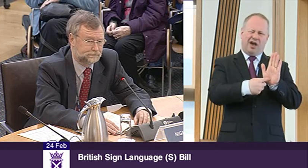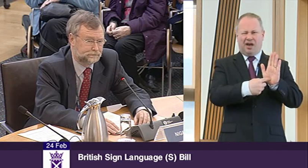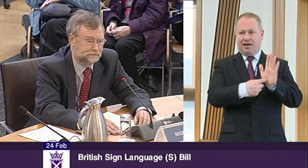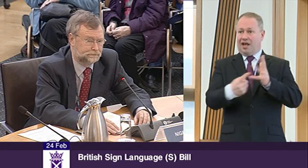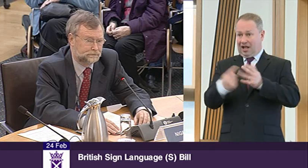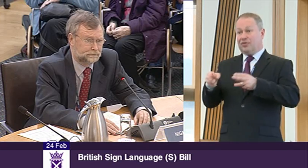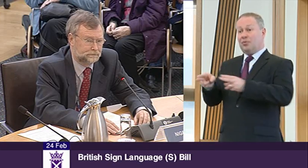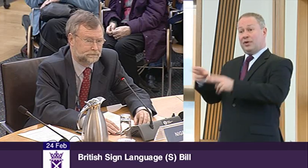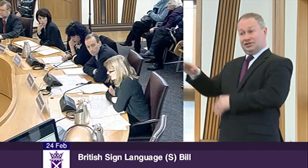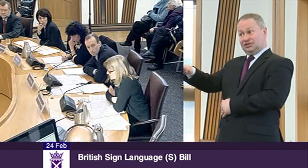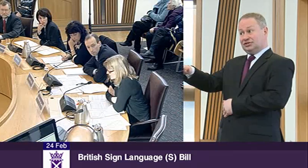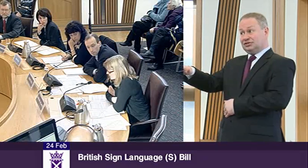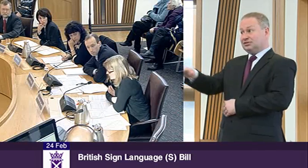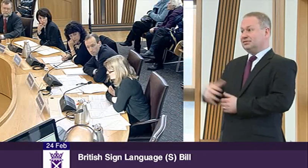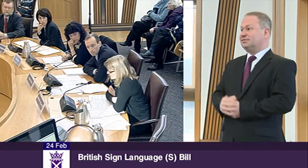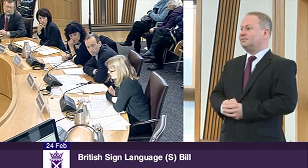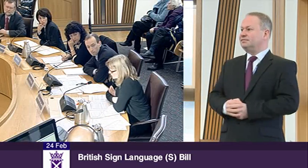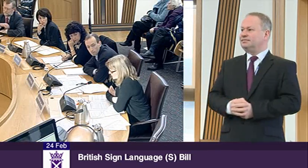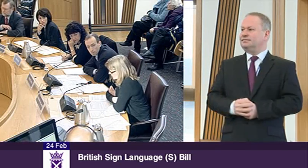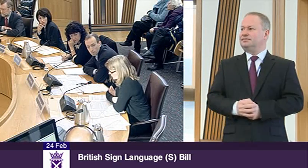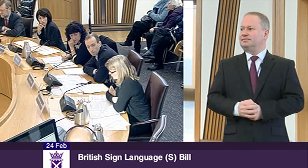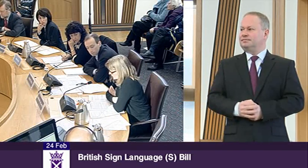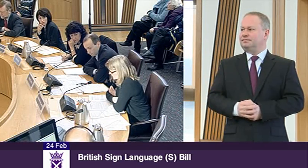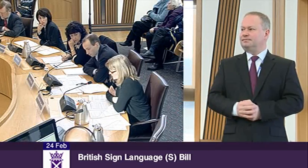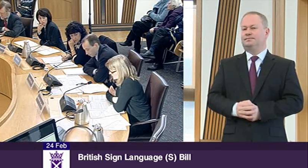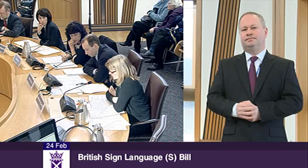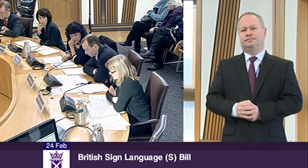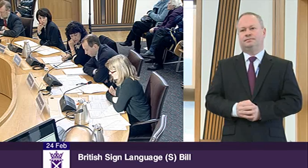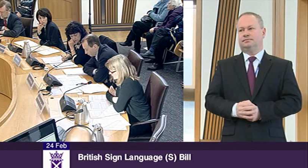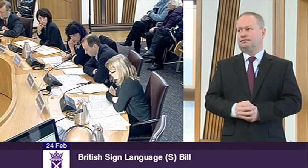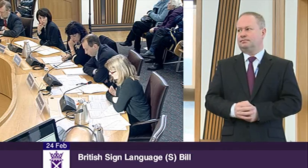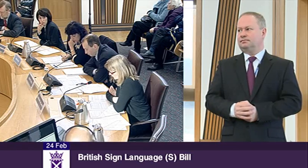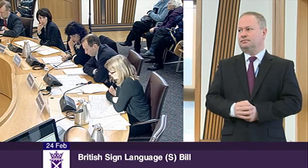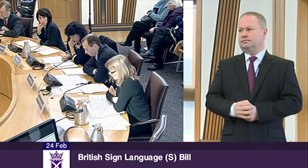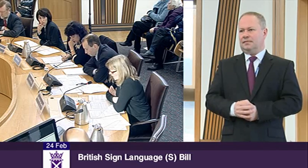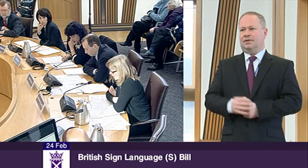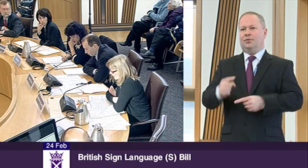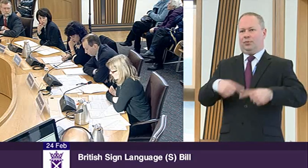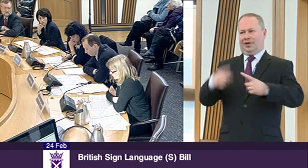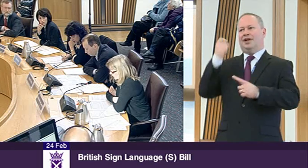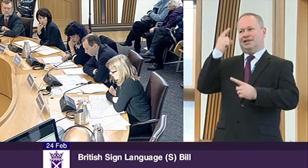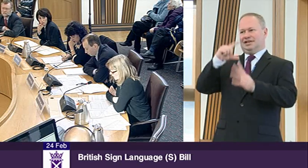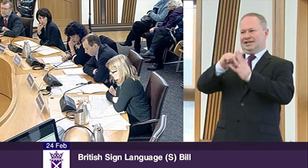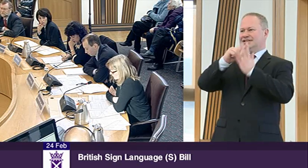Lorraine Vallance: We recognise the difficulty with the “disability” label, but we worry